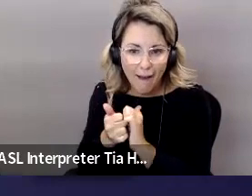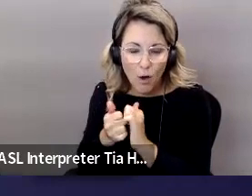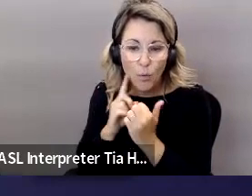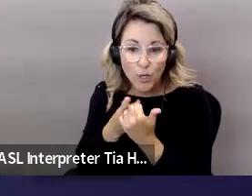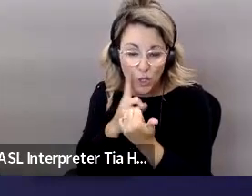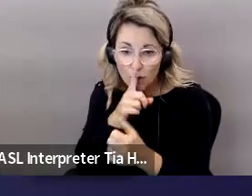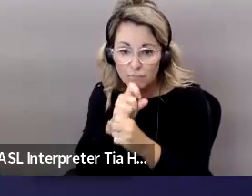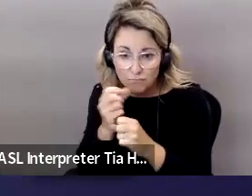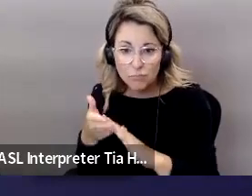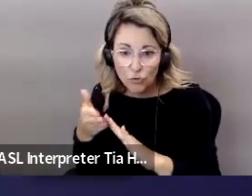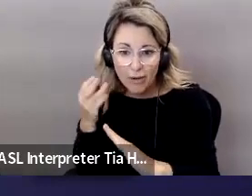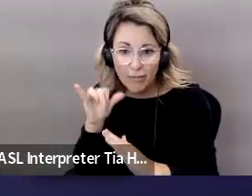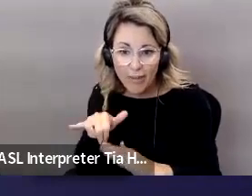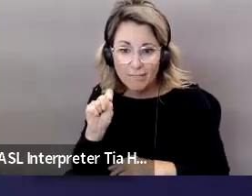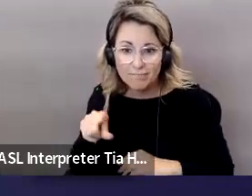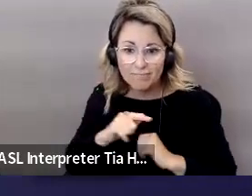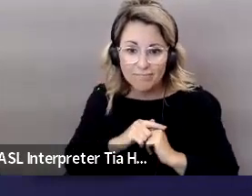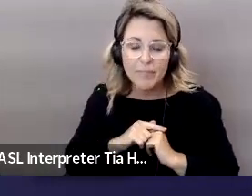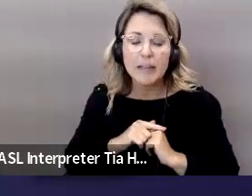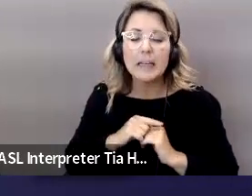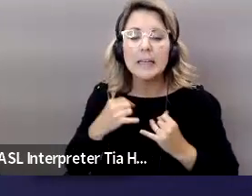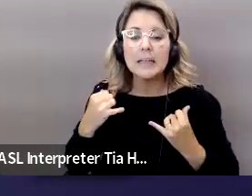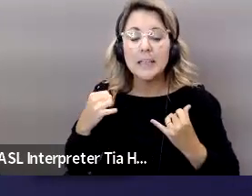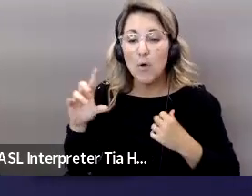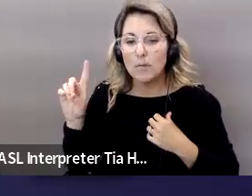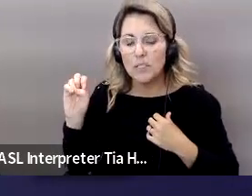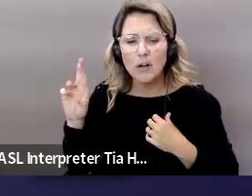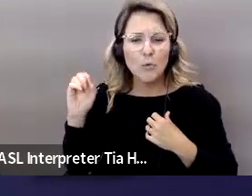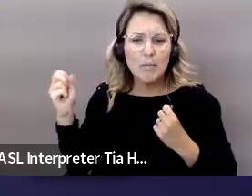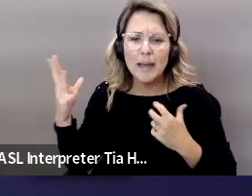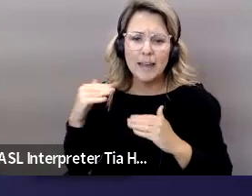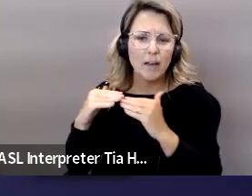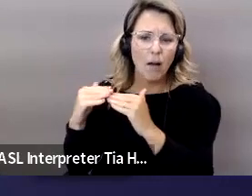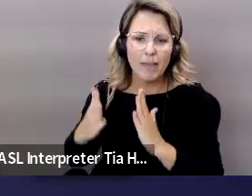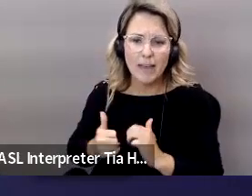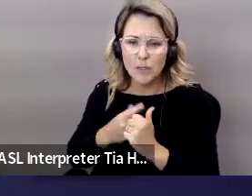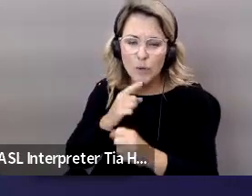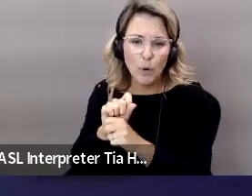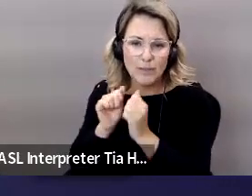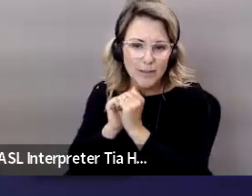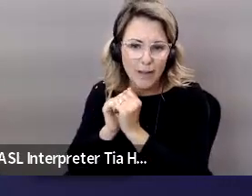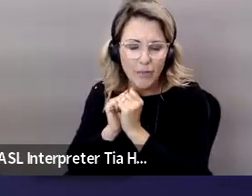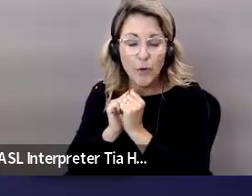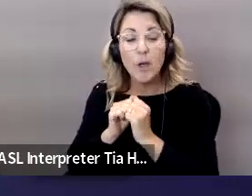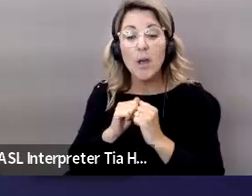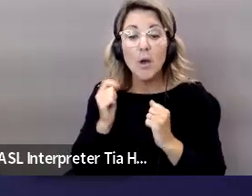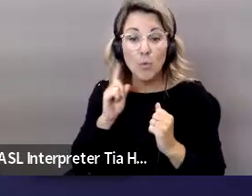together on the LEND proposal with a number of our colleagues we were reviewing literature on best